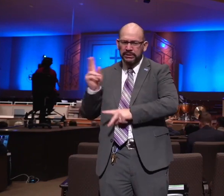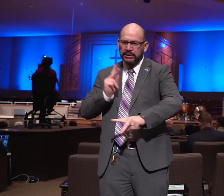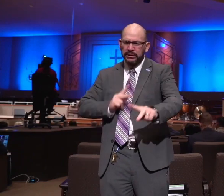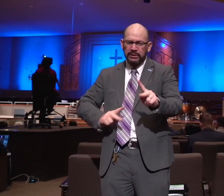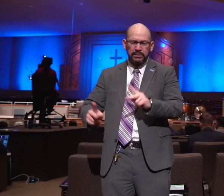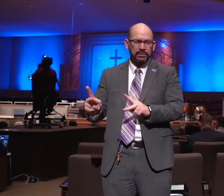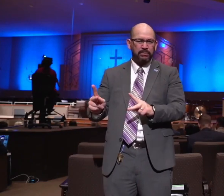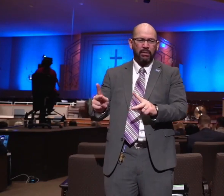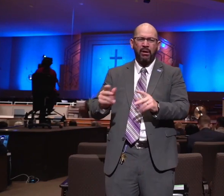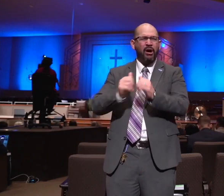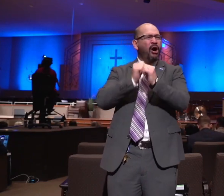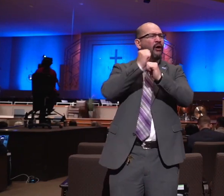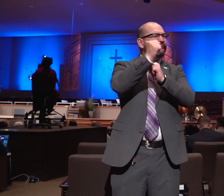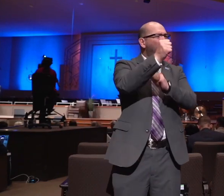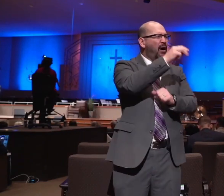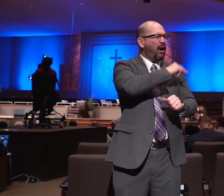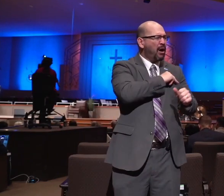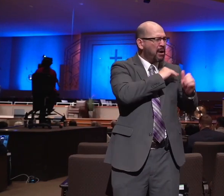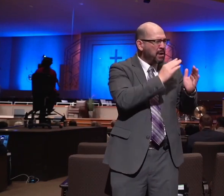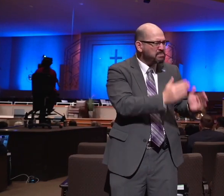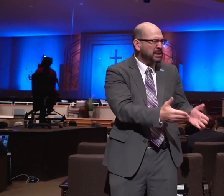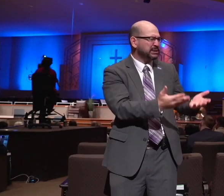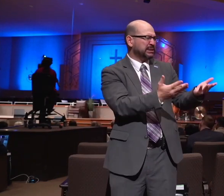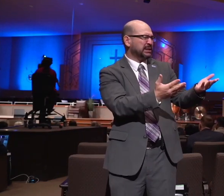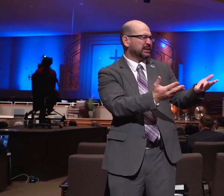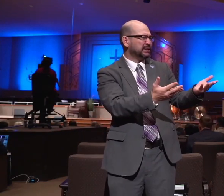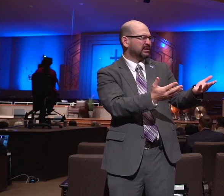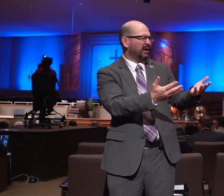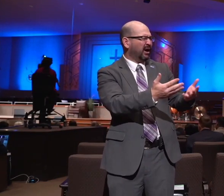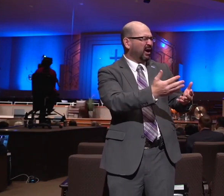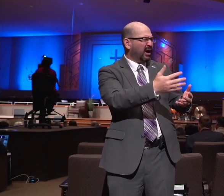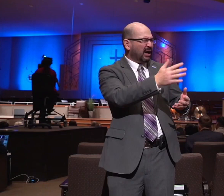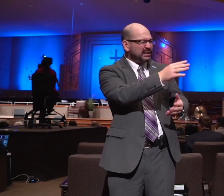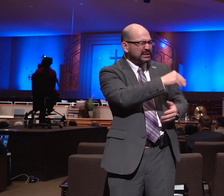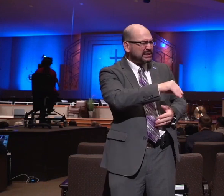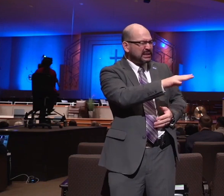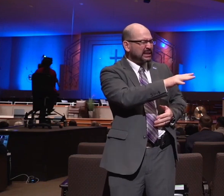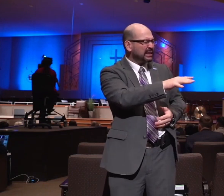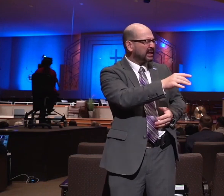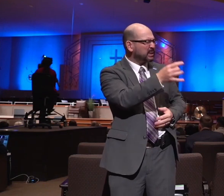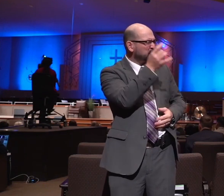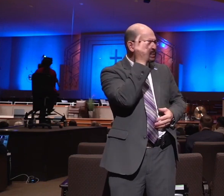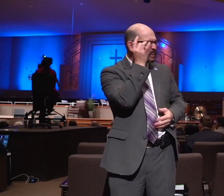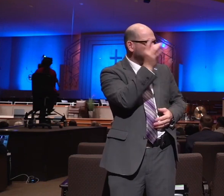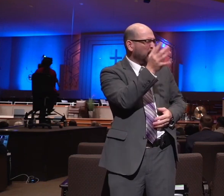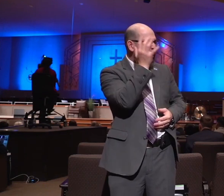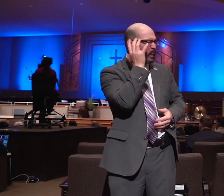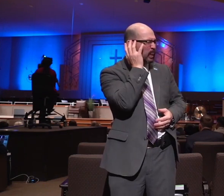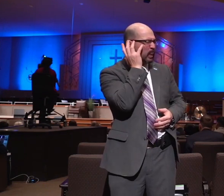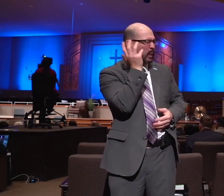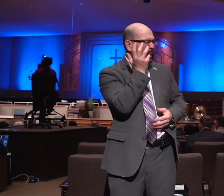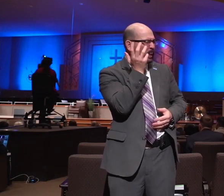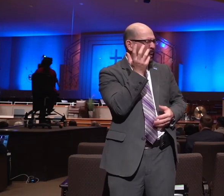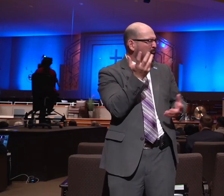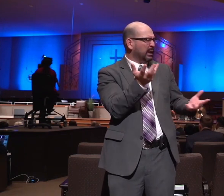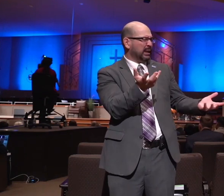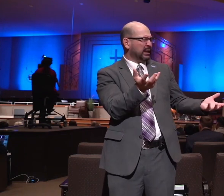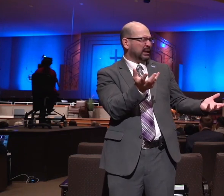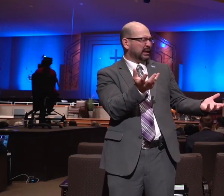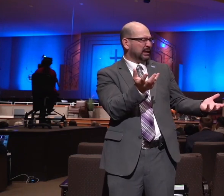foreign fields under conditions you and I could not even imagine